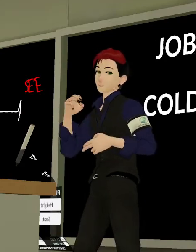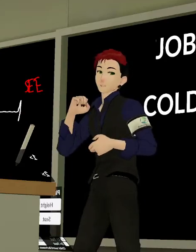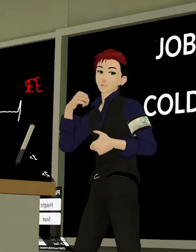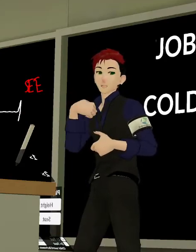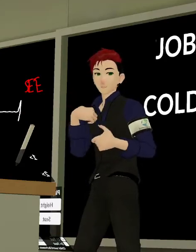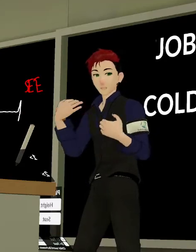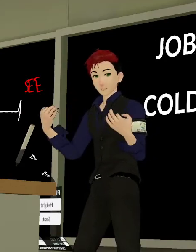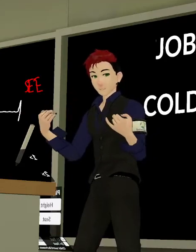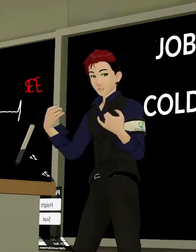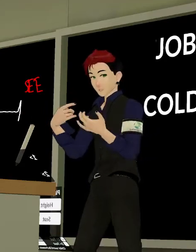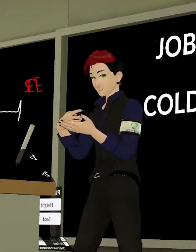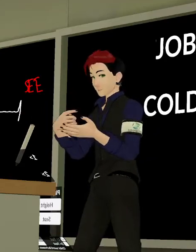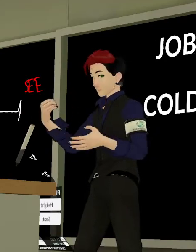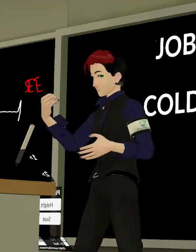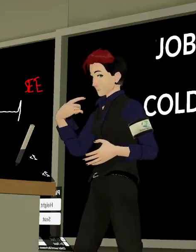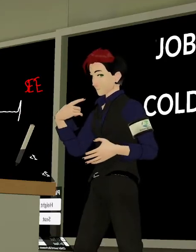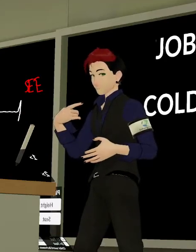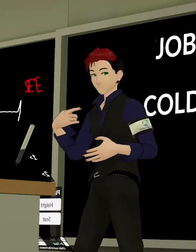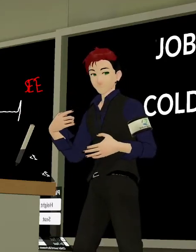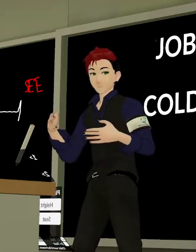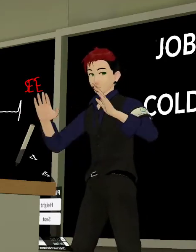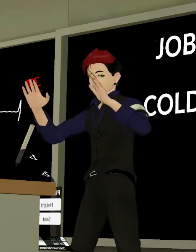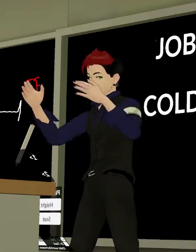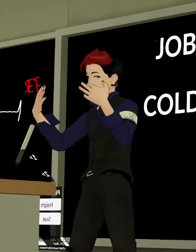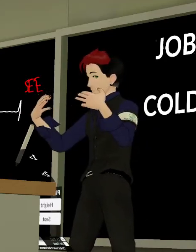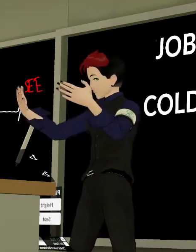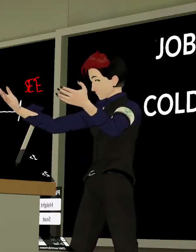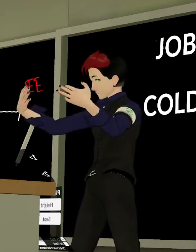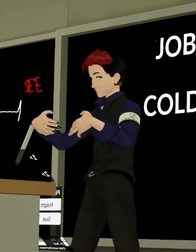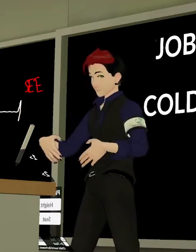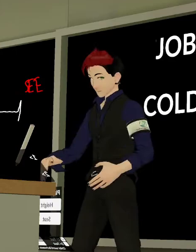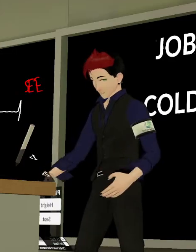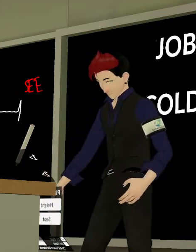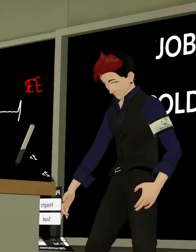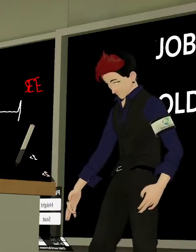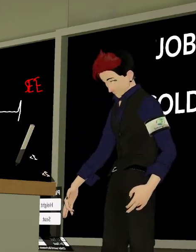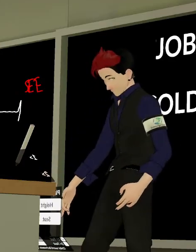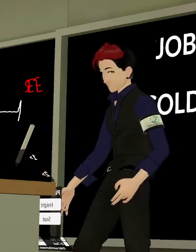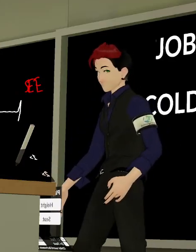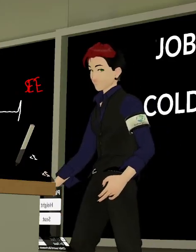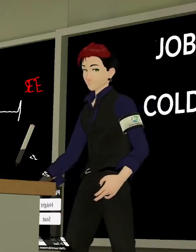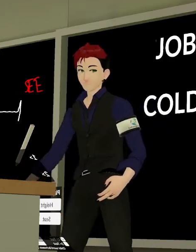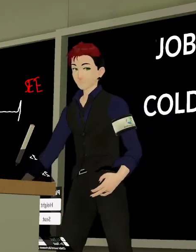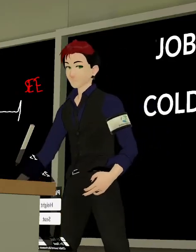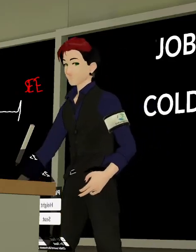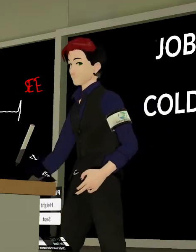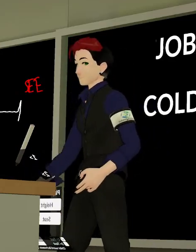turn on your mic now and actually voice whatever bring him on